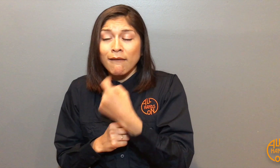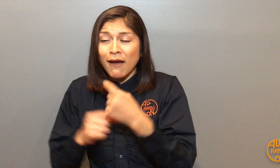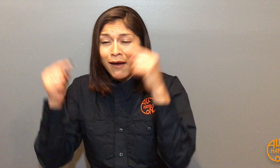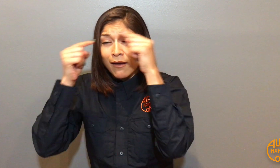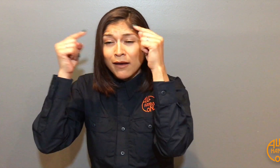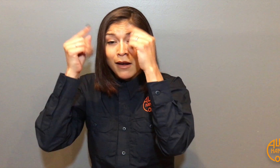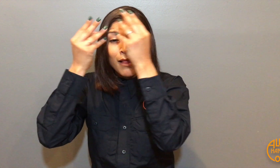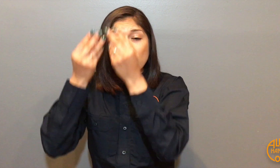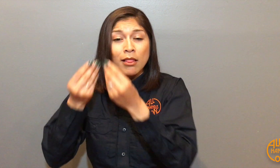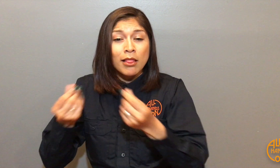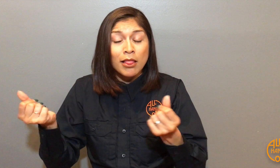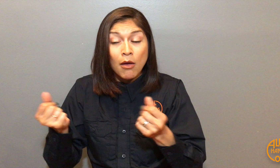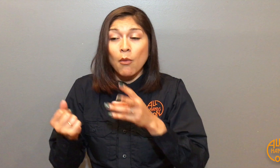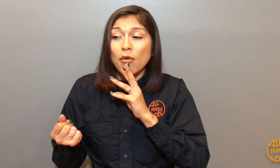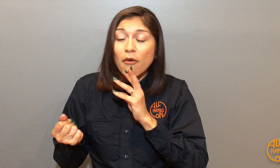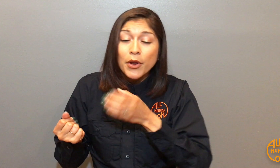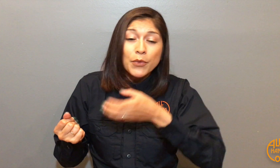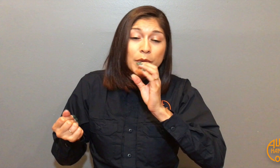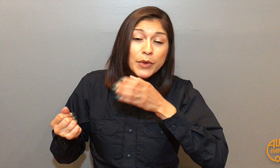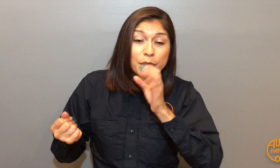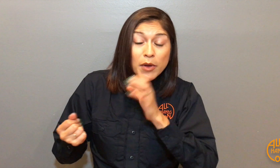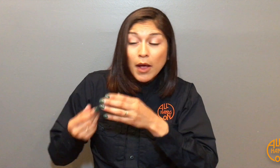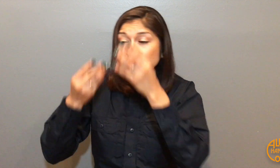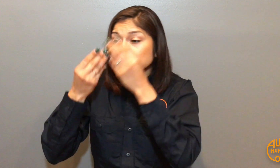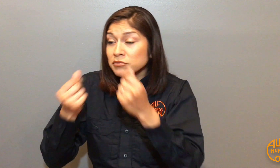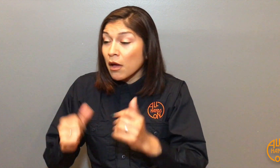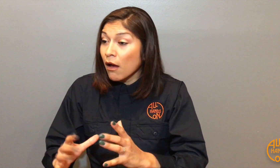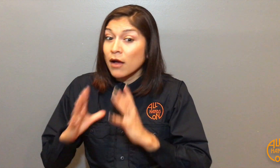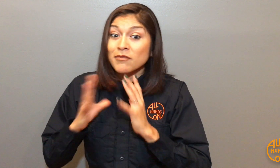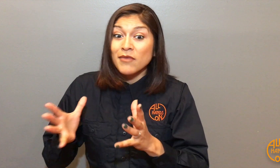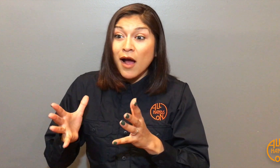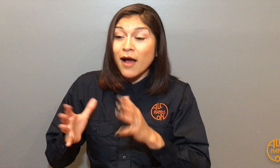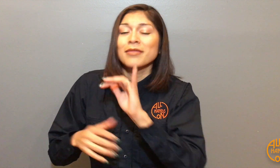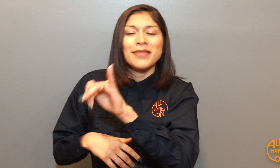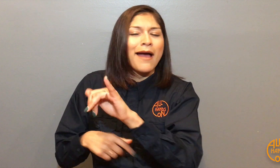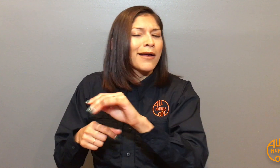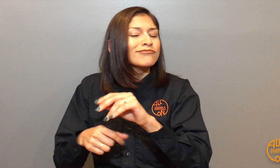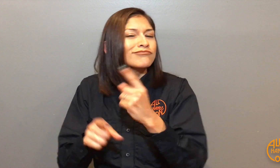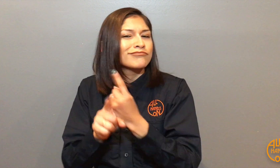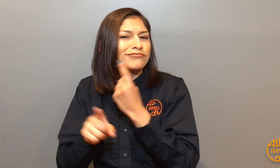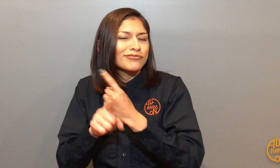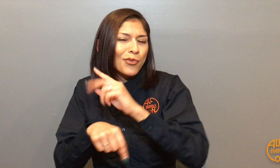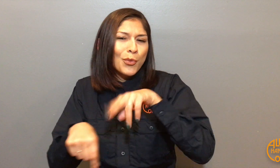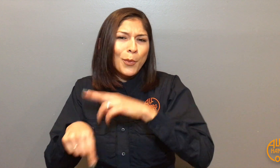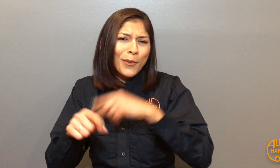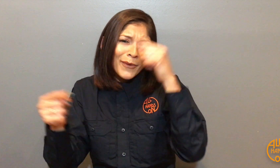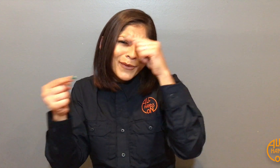like Tylenol or aspirin may do the trick